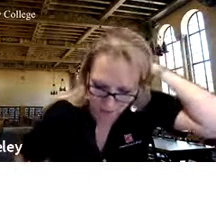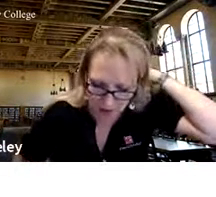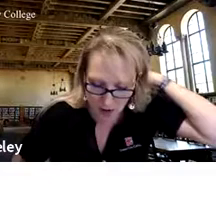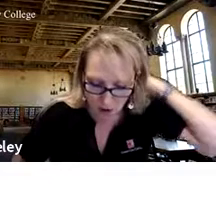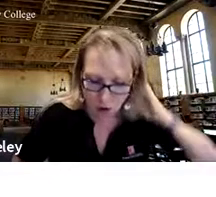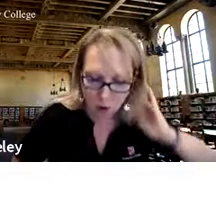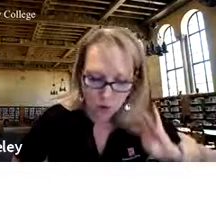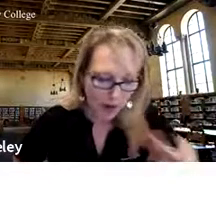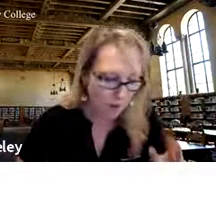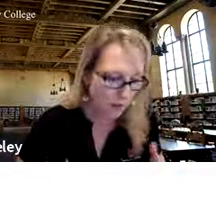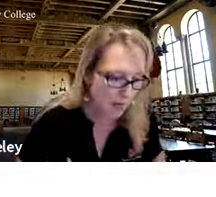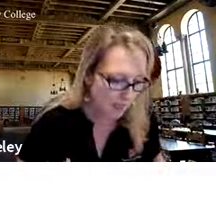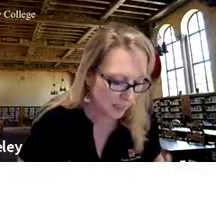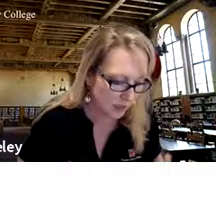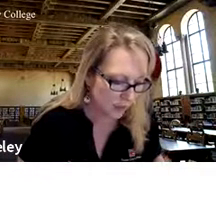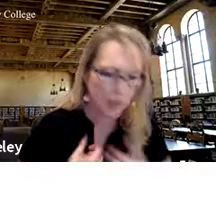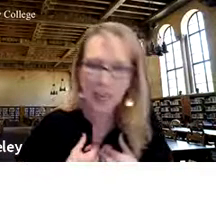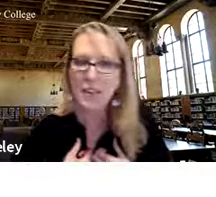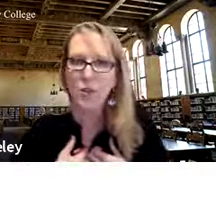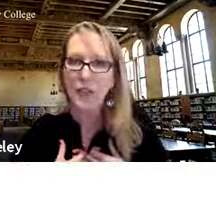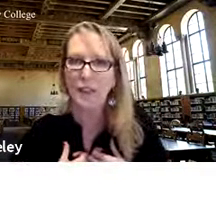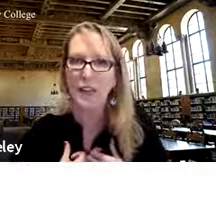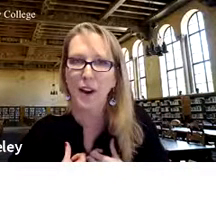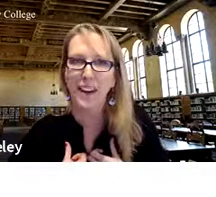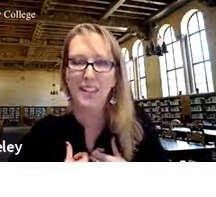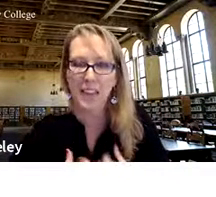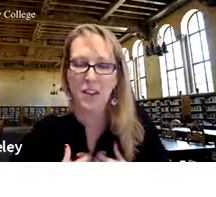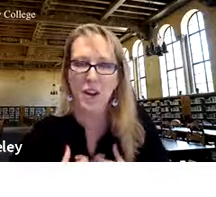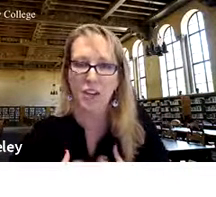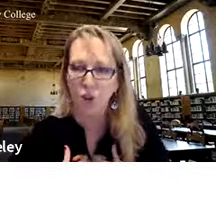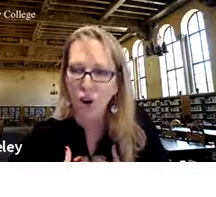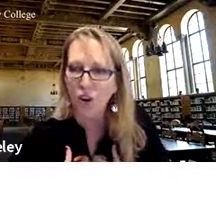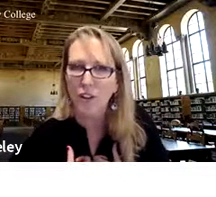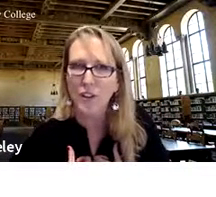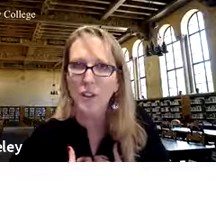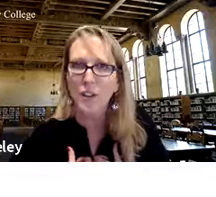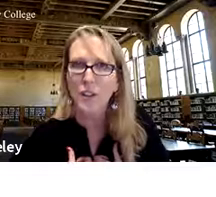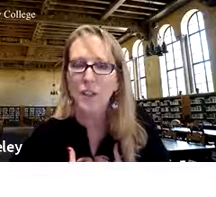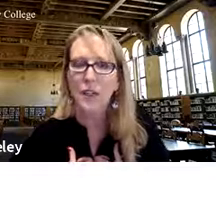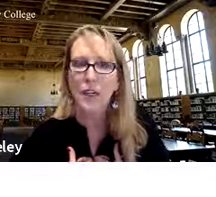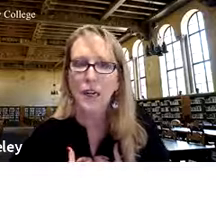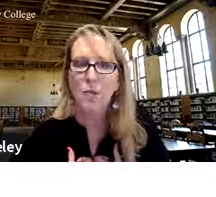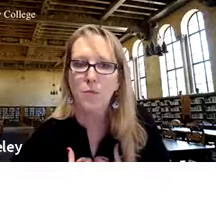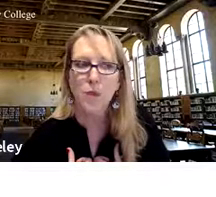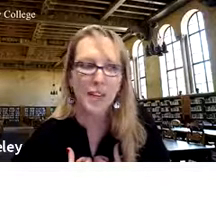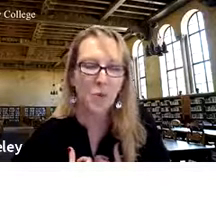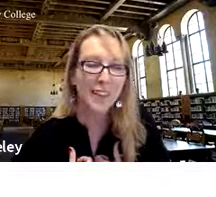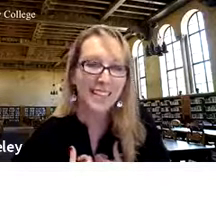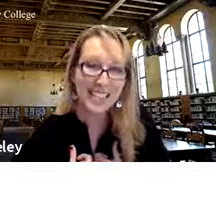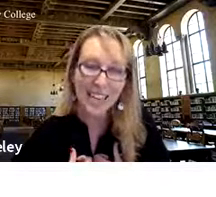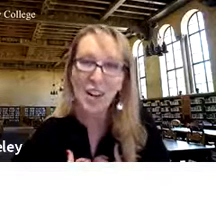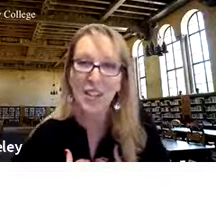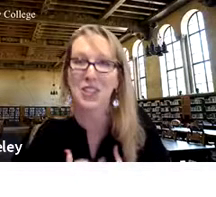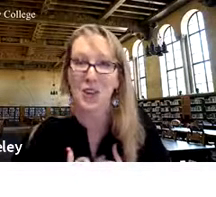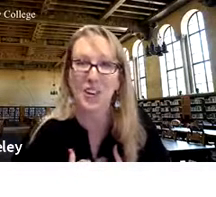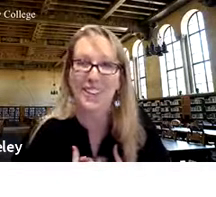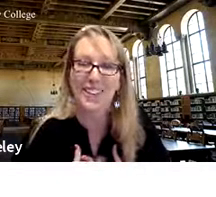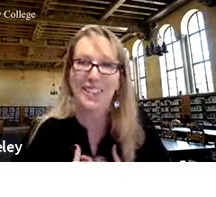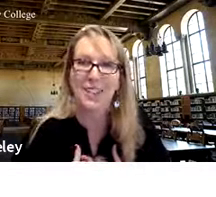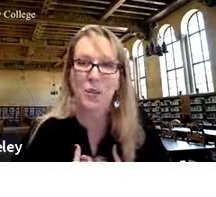fail. Well, that really makes it to where we can't do anything, right, it's out of our control. But it really is in our control, to